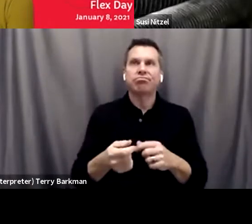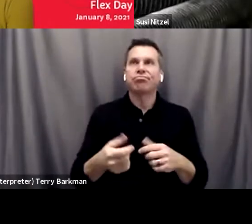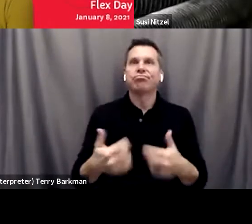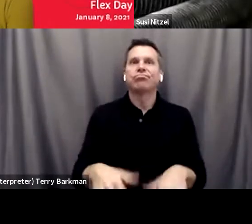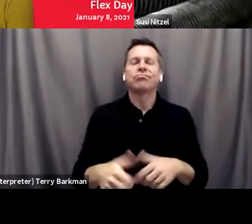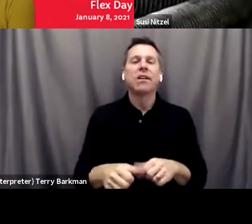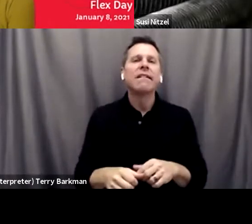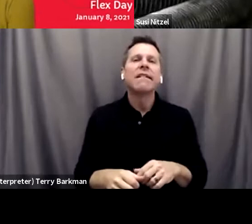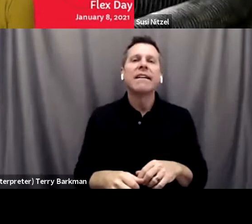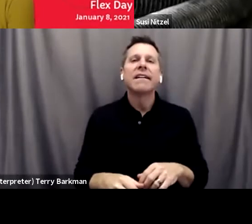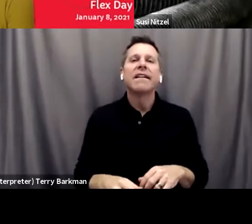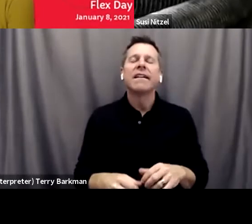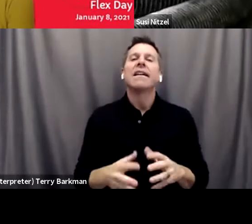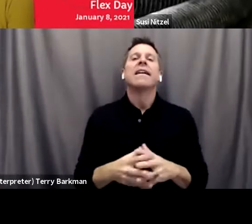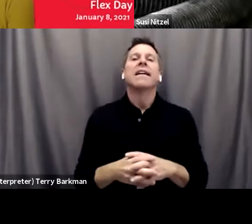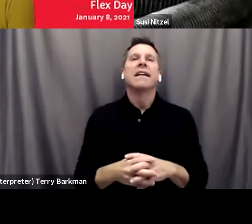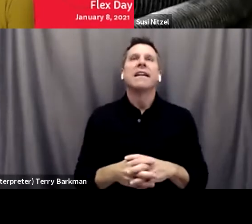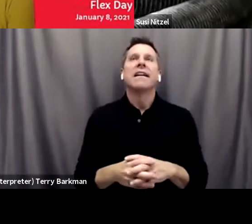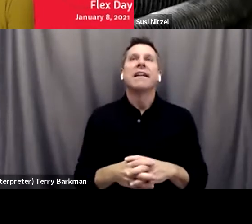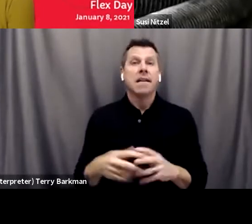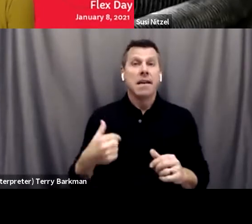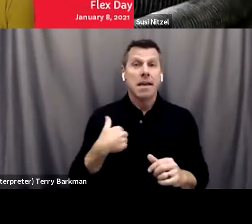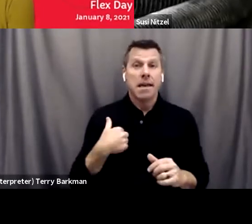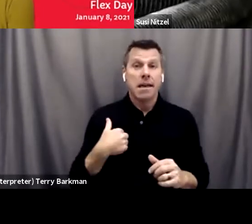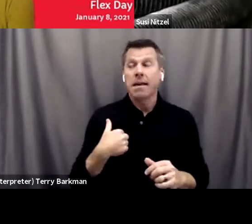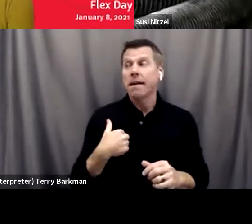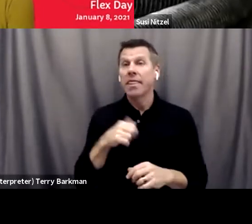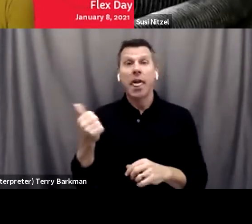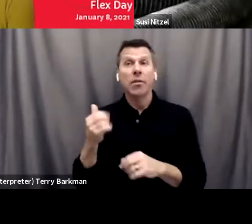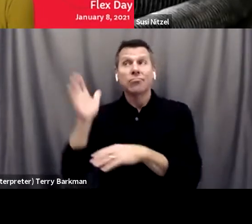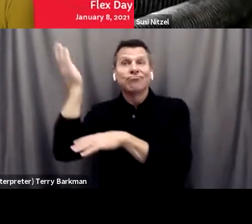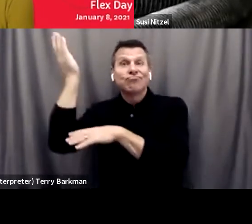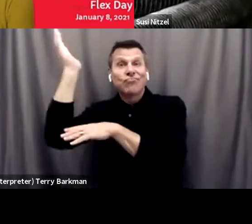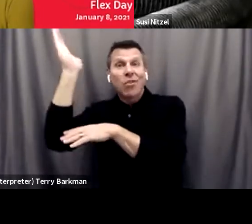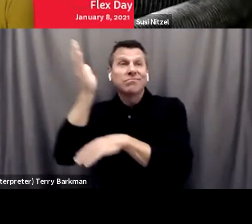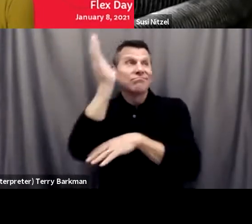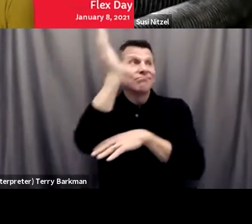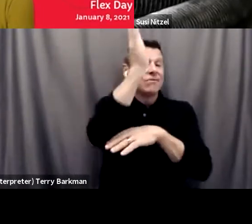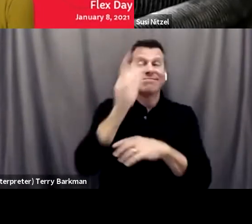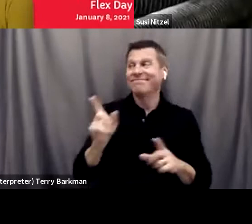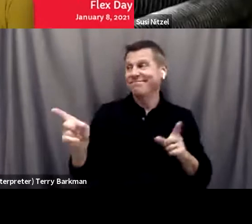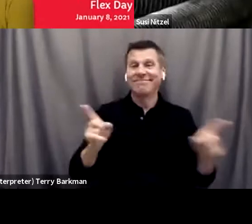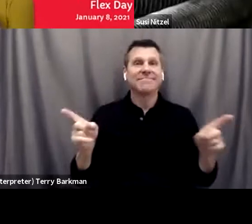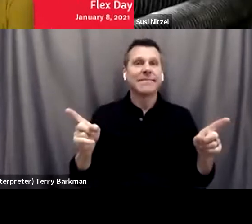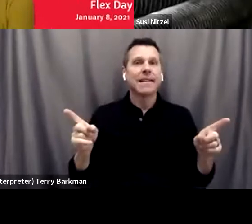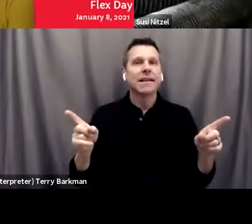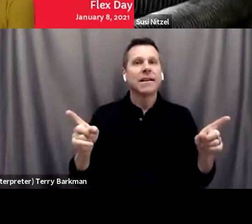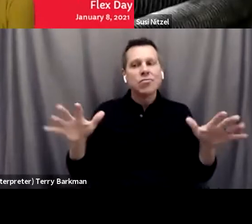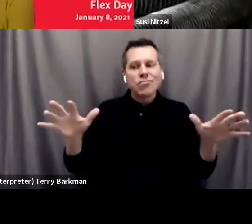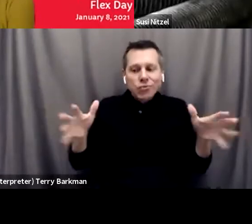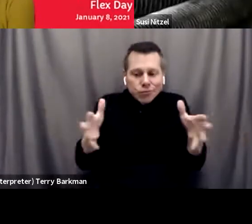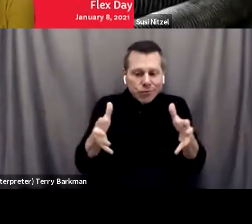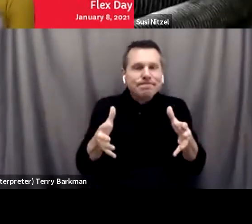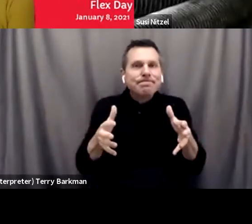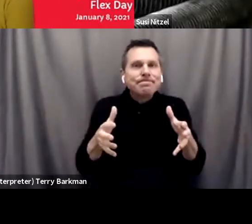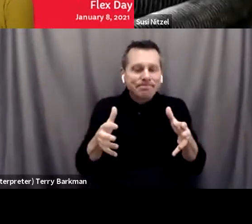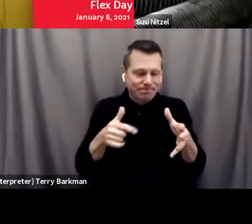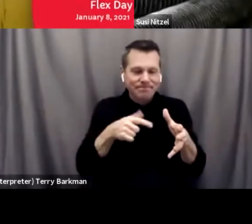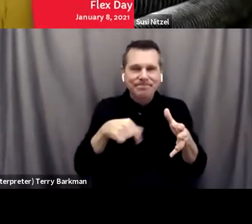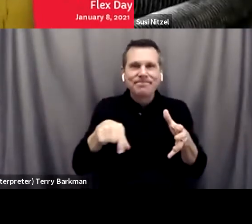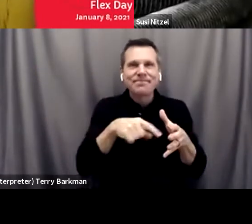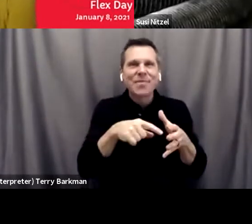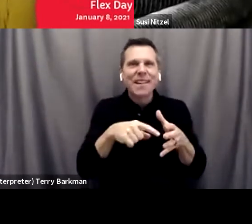of us in the me and my co presenters, we represent a a constituency group or for lack of a better word. And it's going to be